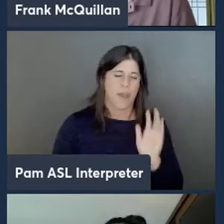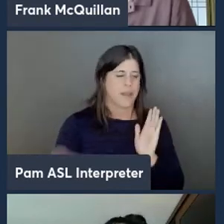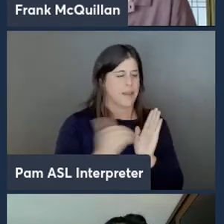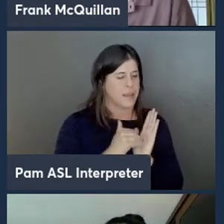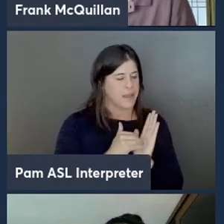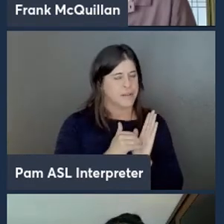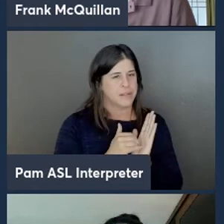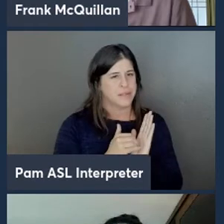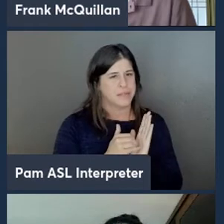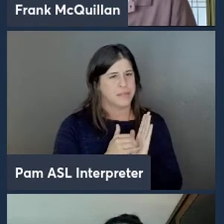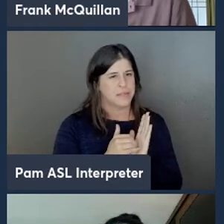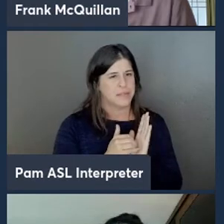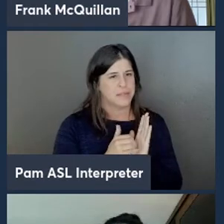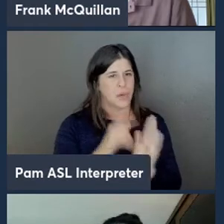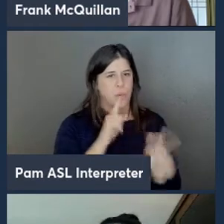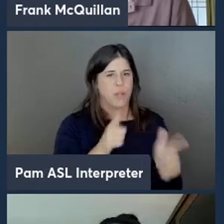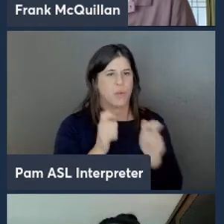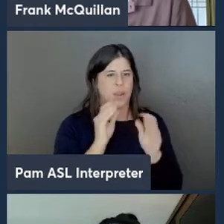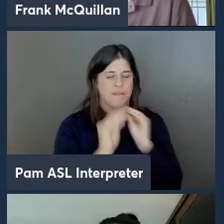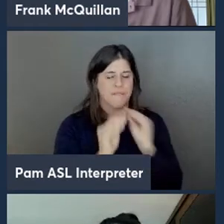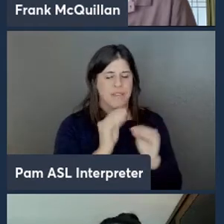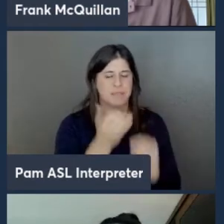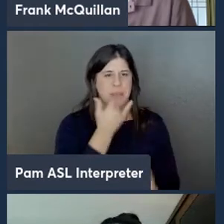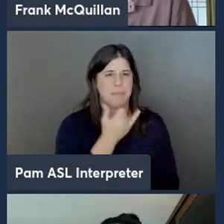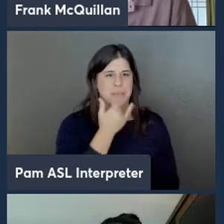really quickly fix that mistake before we start our experiment.